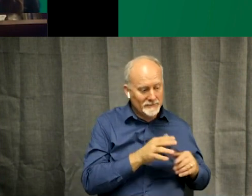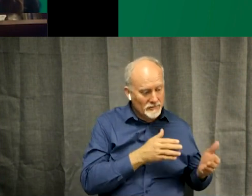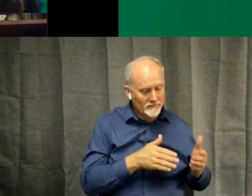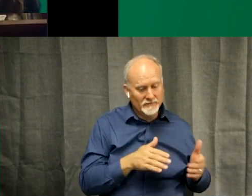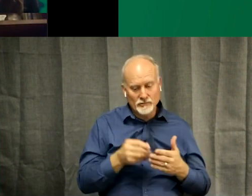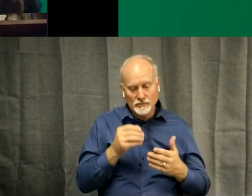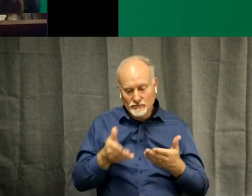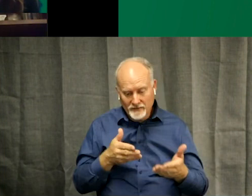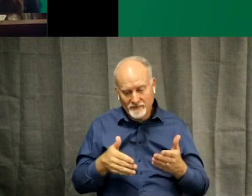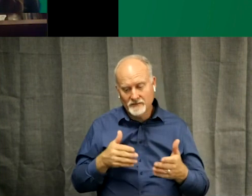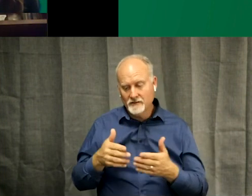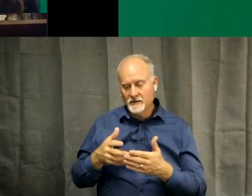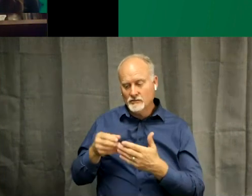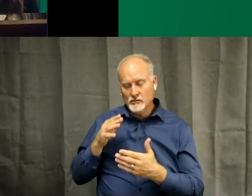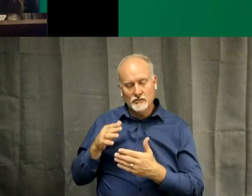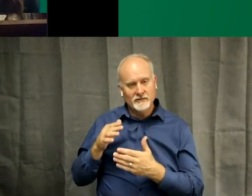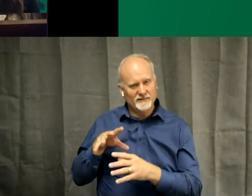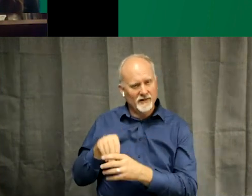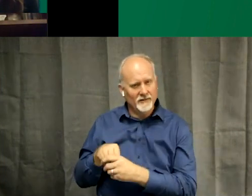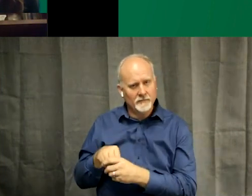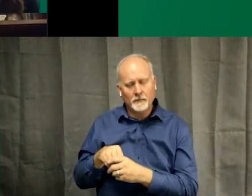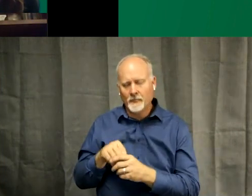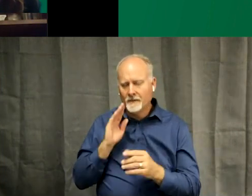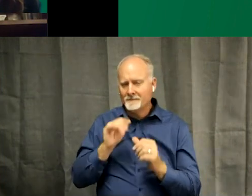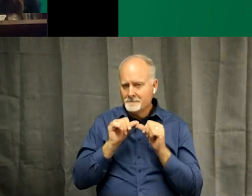and student involvement and leadership development will continue to operate their